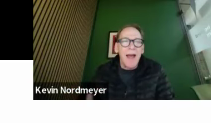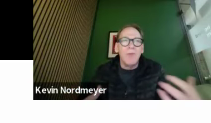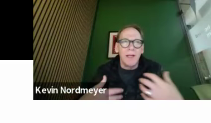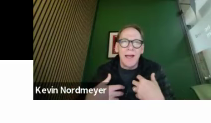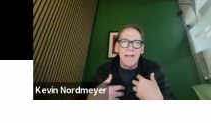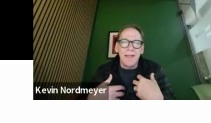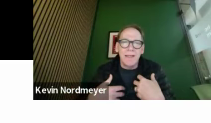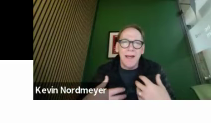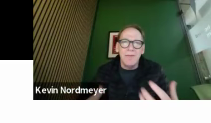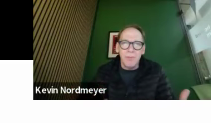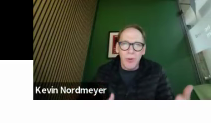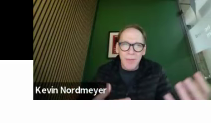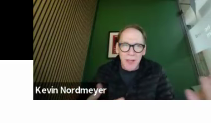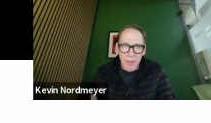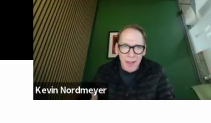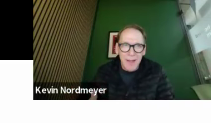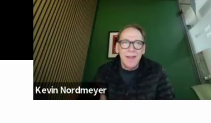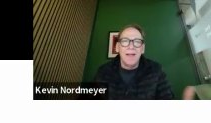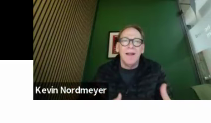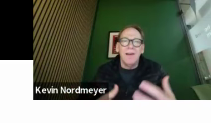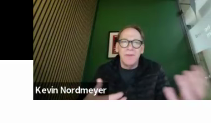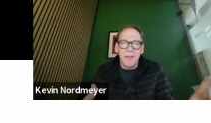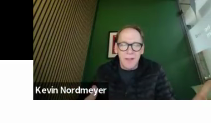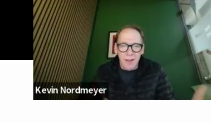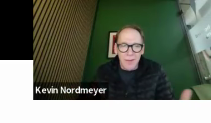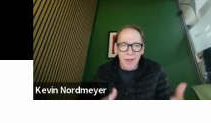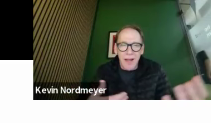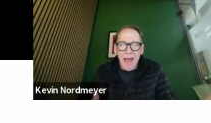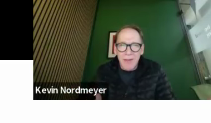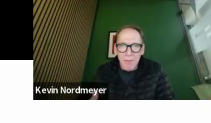what I'm realizing is kind of a premium that I'm having